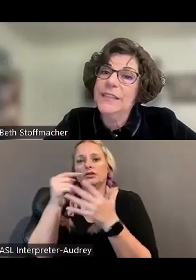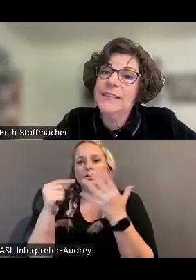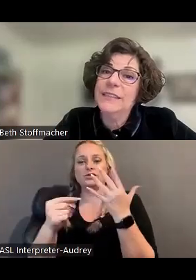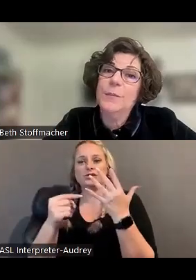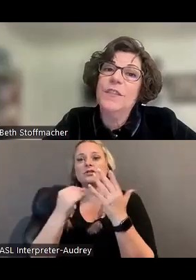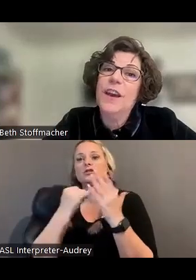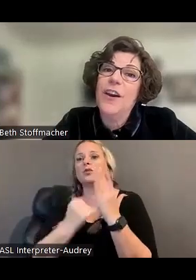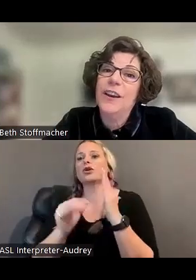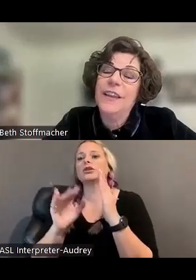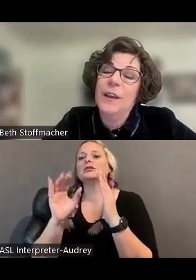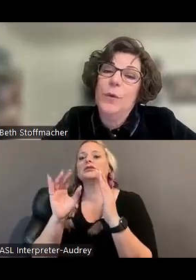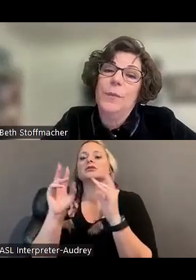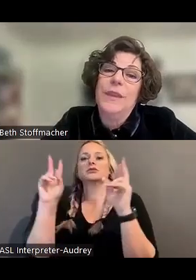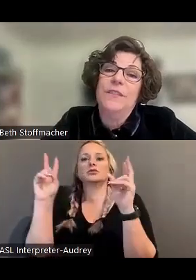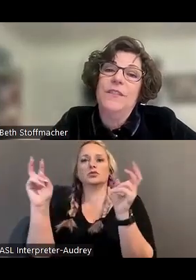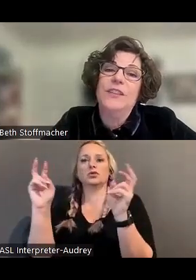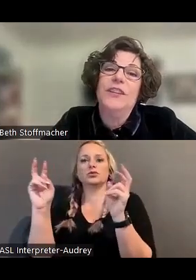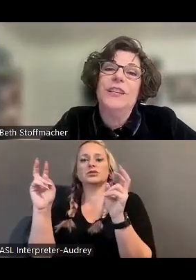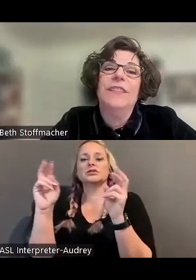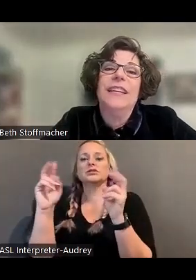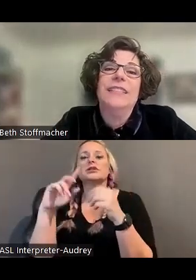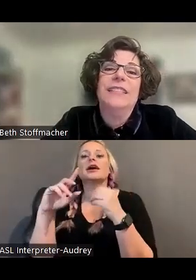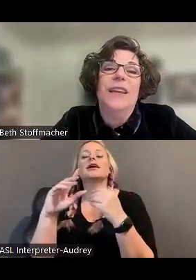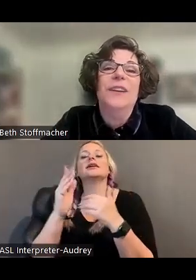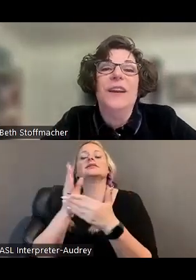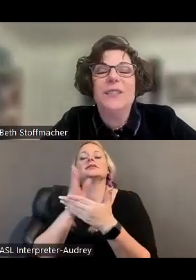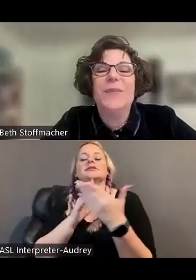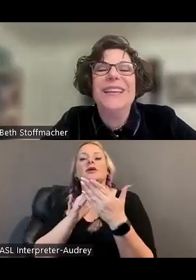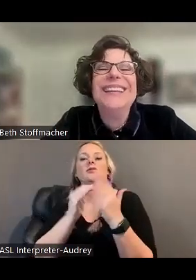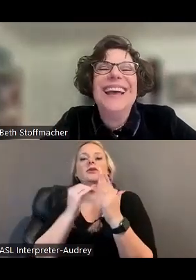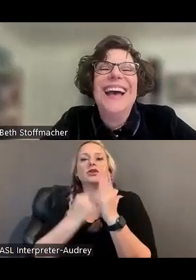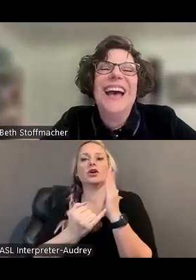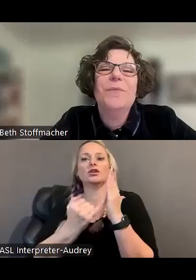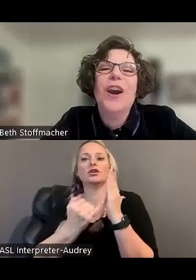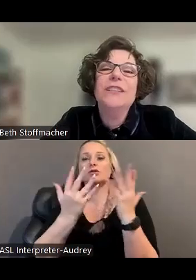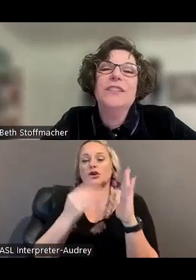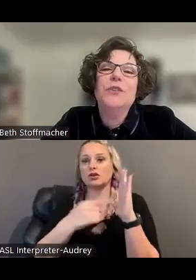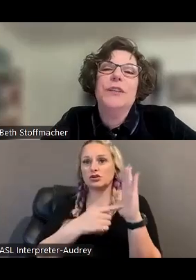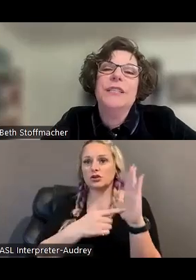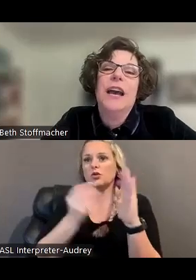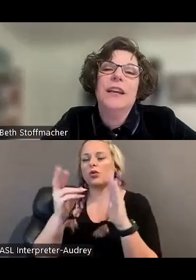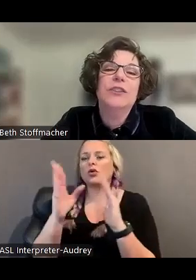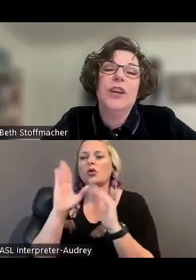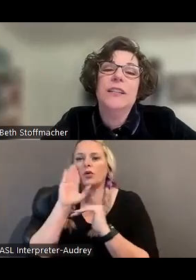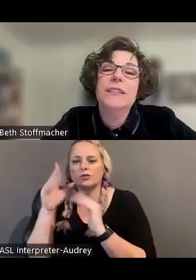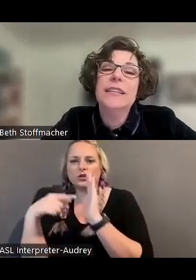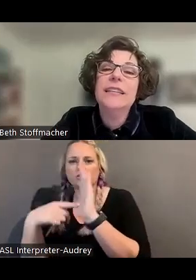and some of the art that will be featured in the exhibit or has been. Artist Jordan Taku Johnson